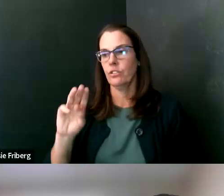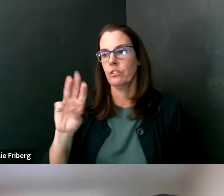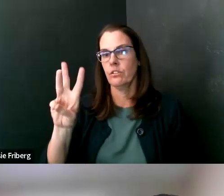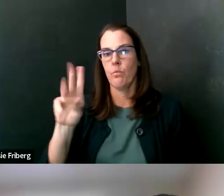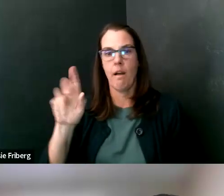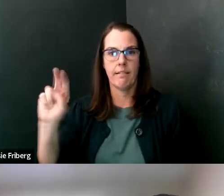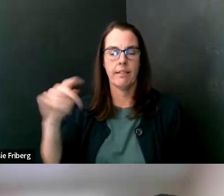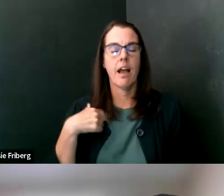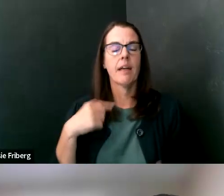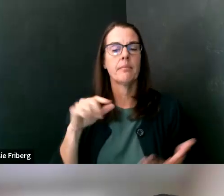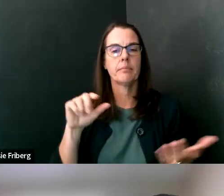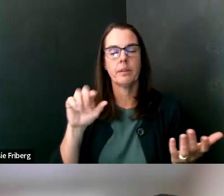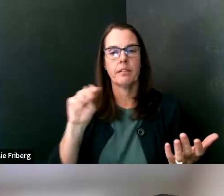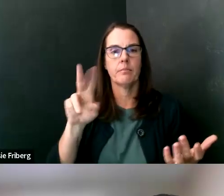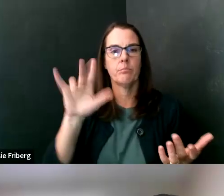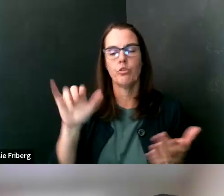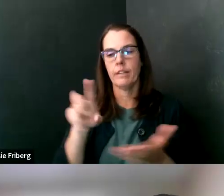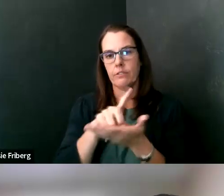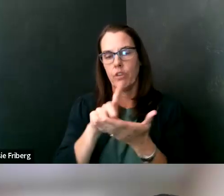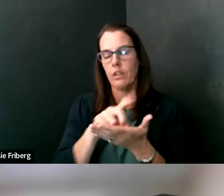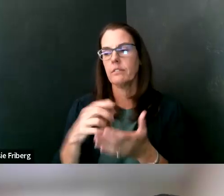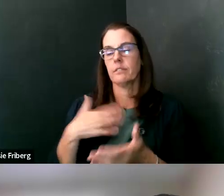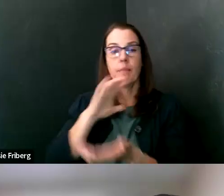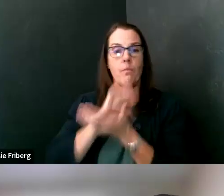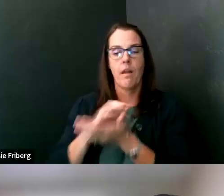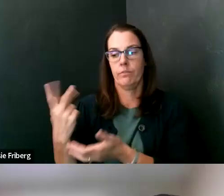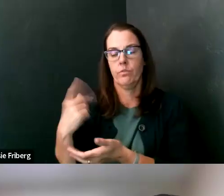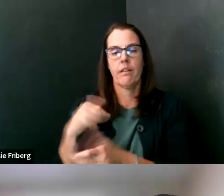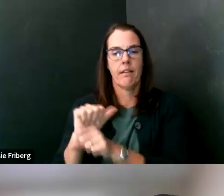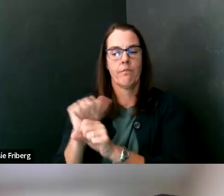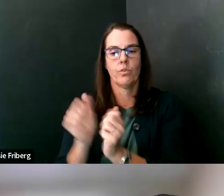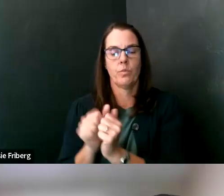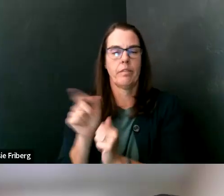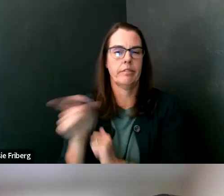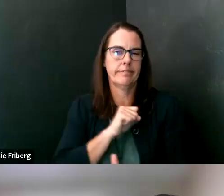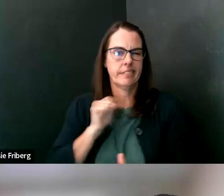Heppner and my wife Ann and I have worked with Senator Wyden for decades and really appreciated